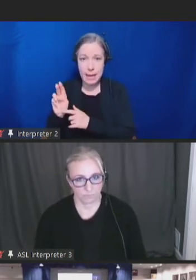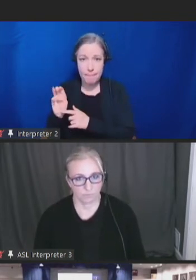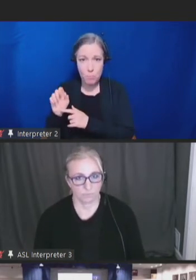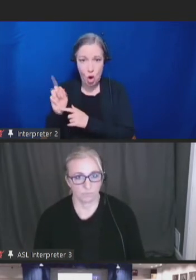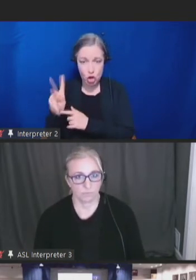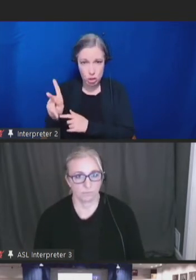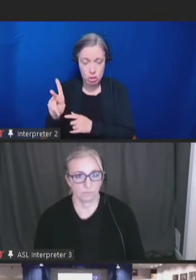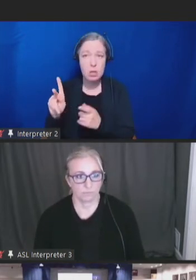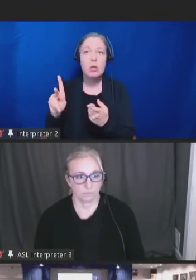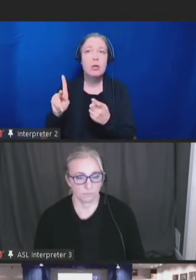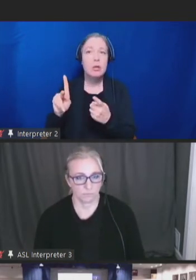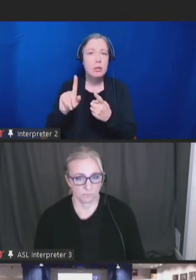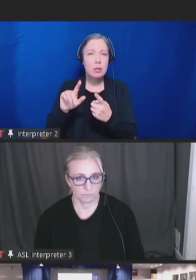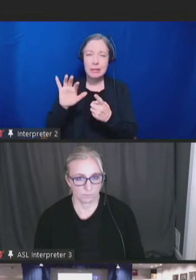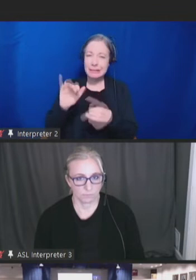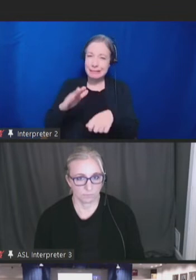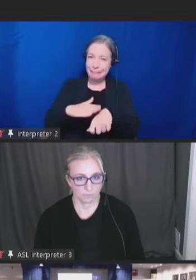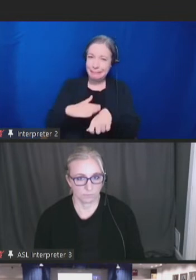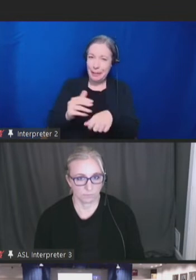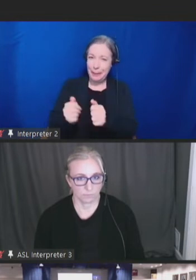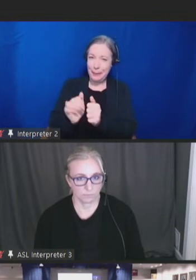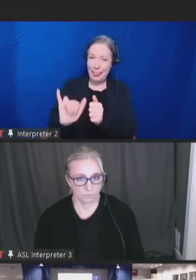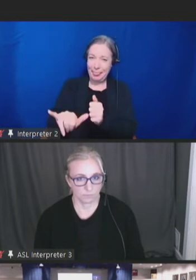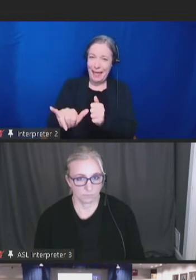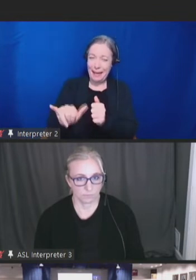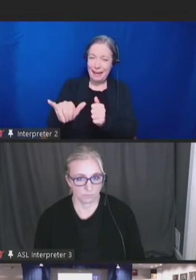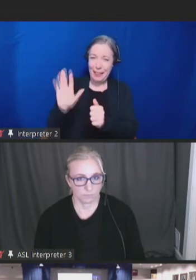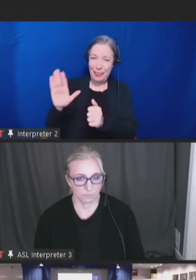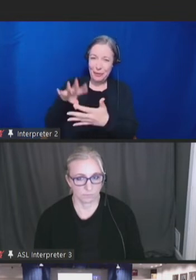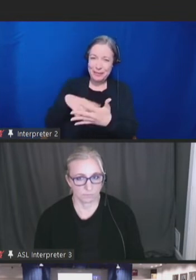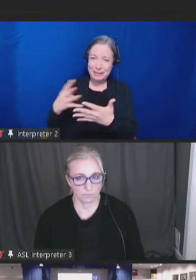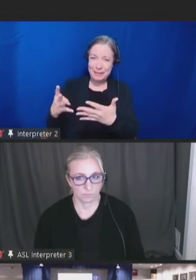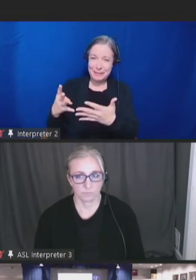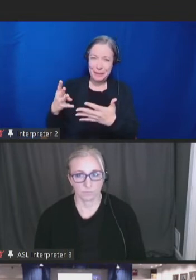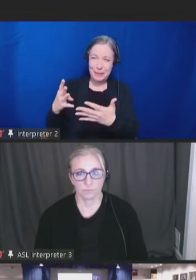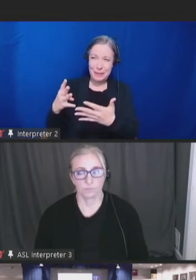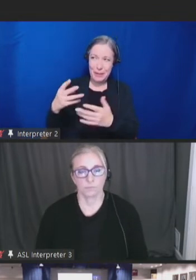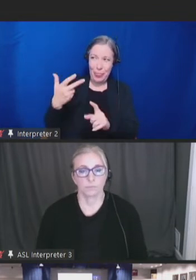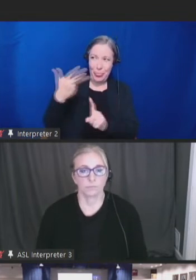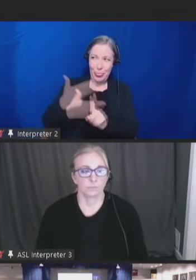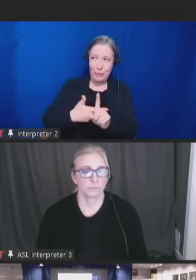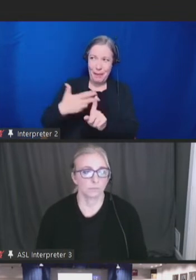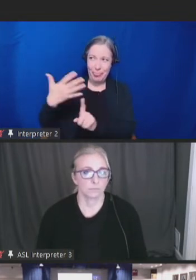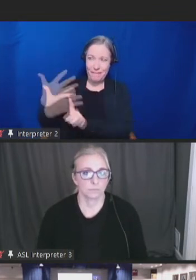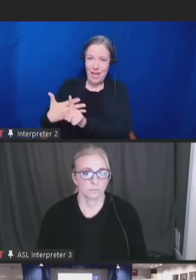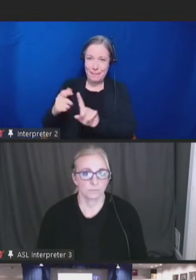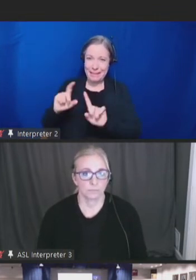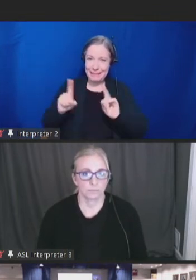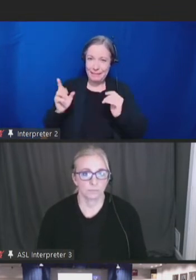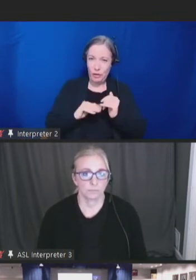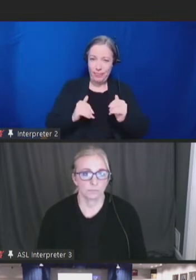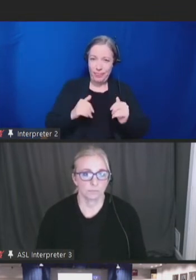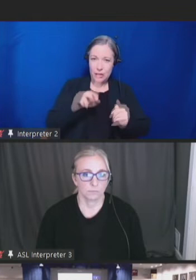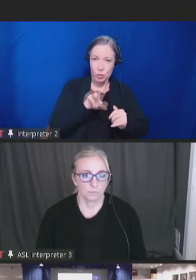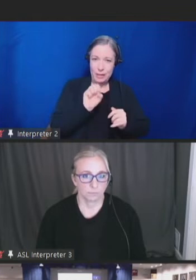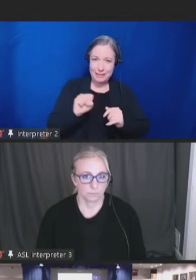Although, that comes with some caveats because their immunization schedule is a three-month, five-month schedule and also has less vaccine-associated aluminum.